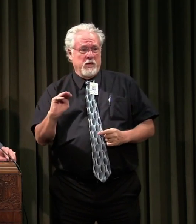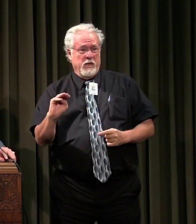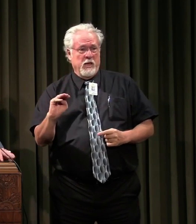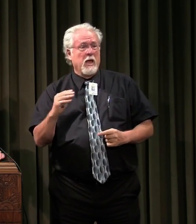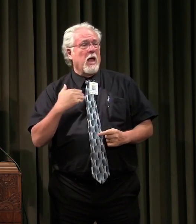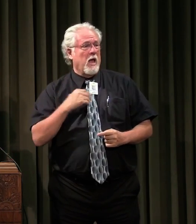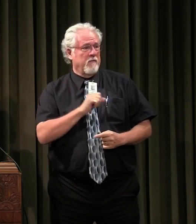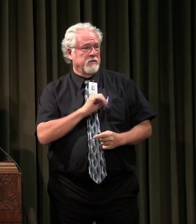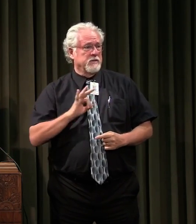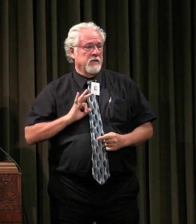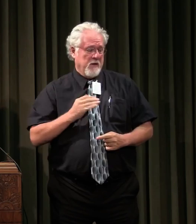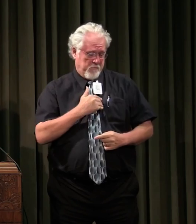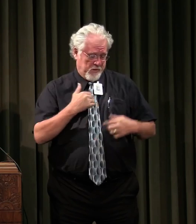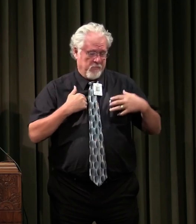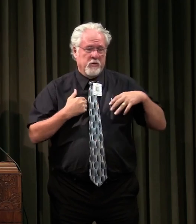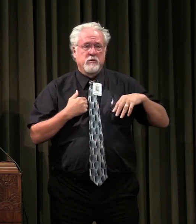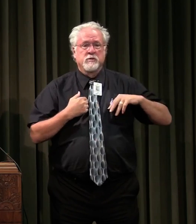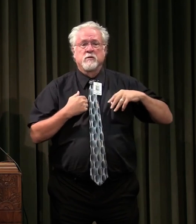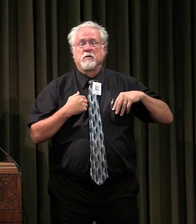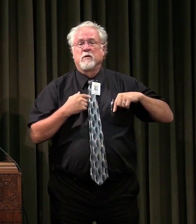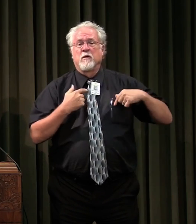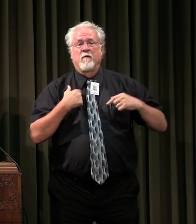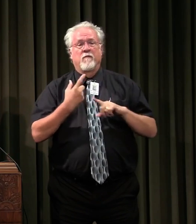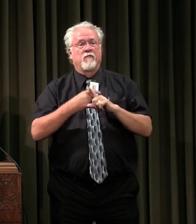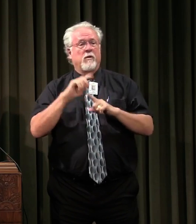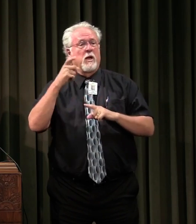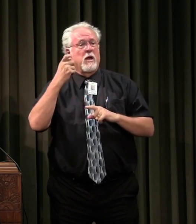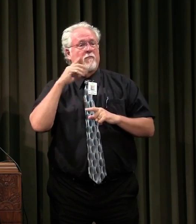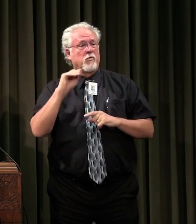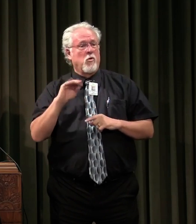members from the Governor's office will be traveling to St. Joseph to discuss